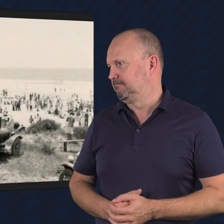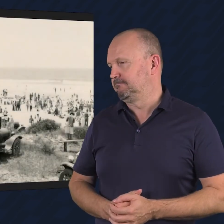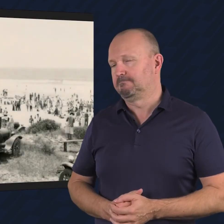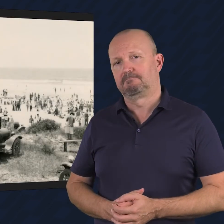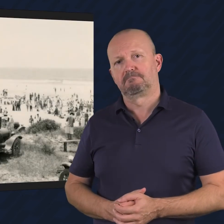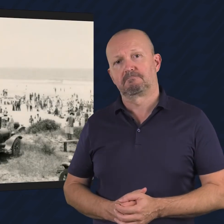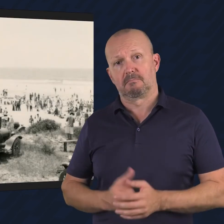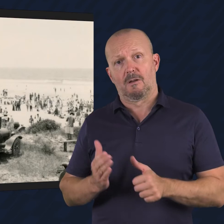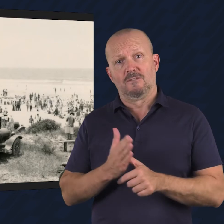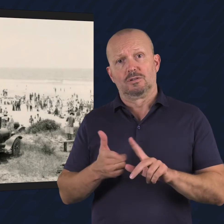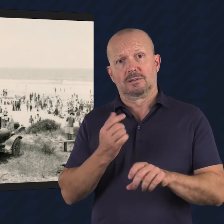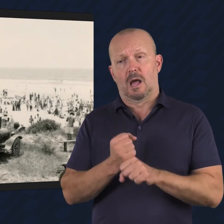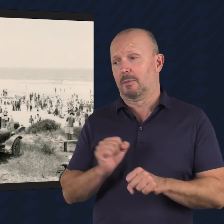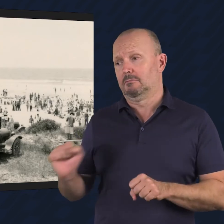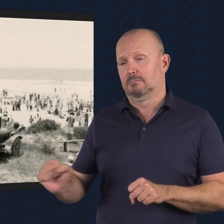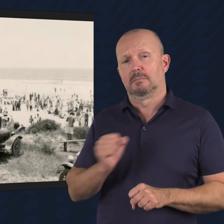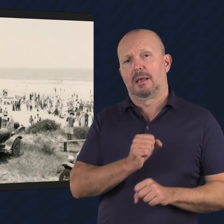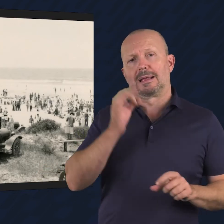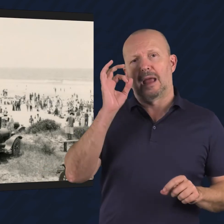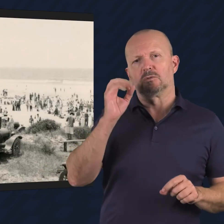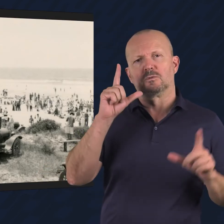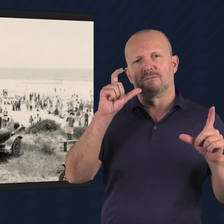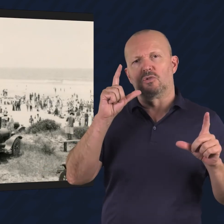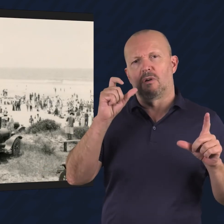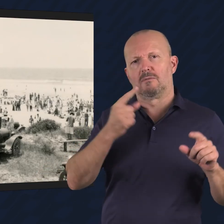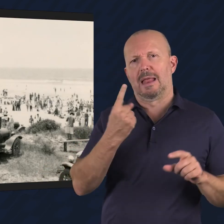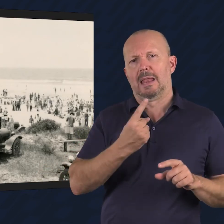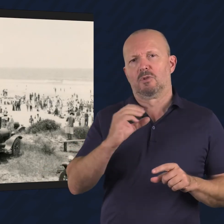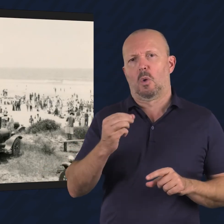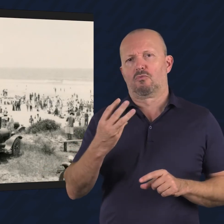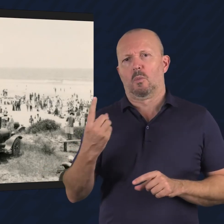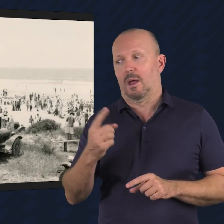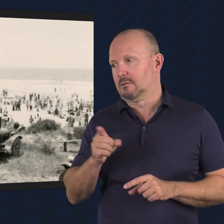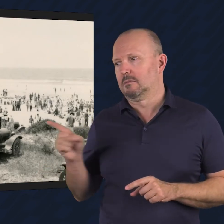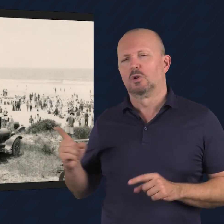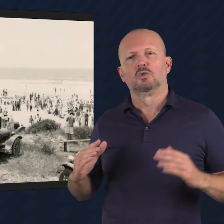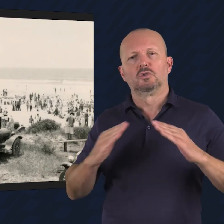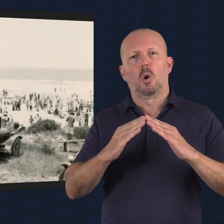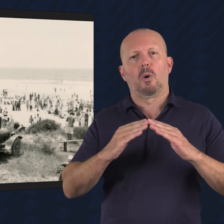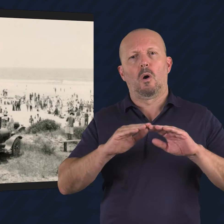Our first example is Tauranga City Libraries photograph 11-031. It was taken on top of Hopukiore, or Mount Drury,